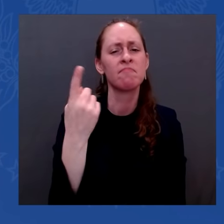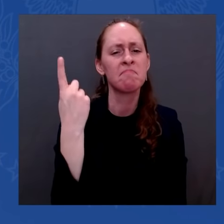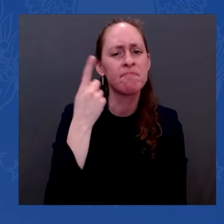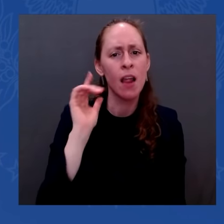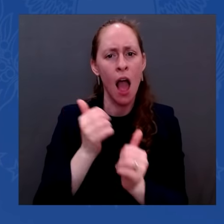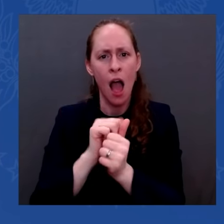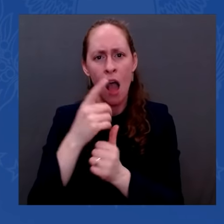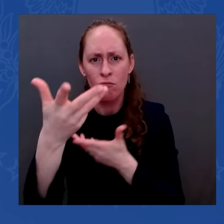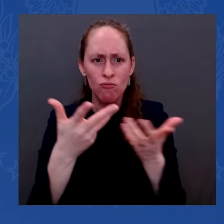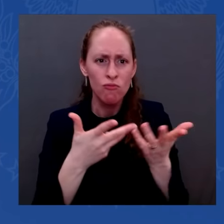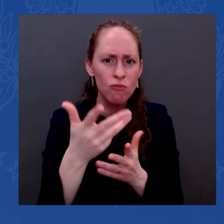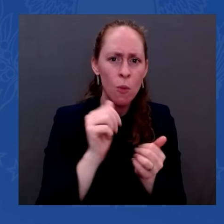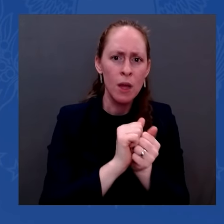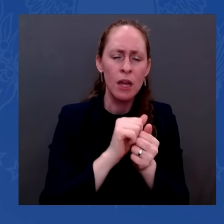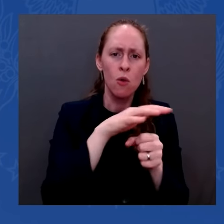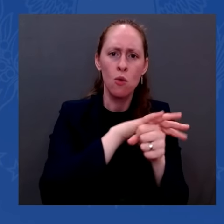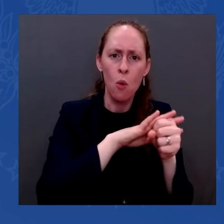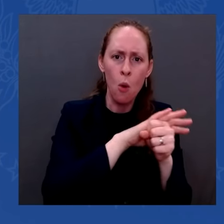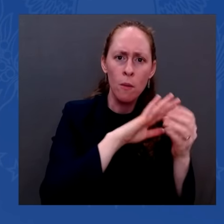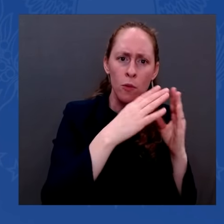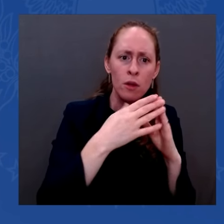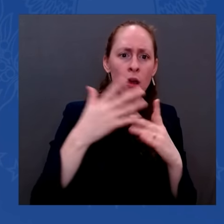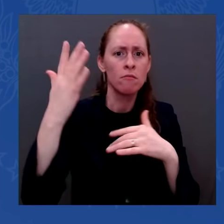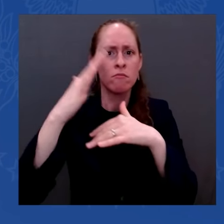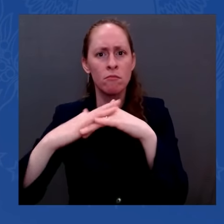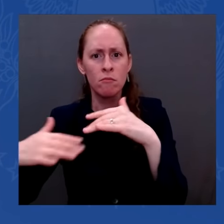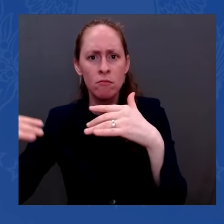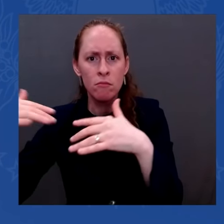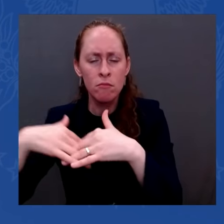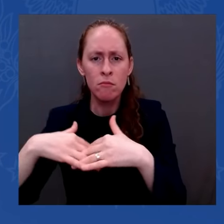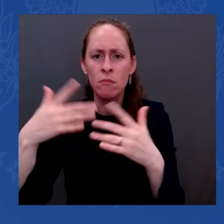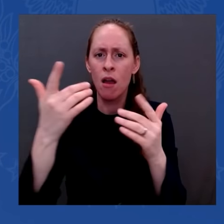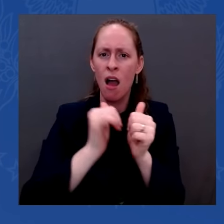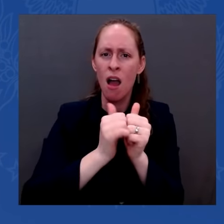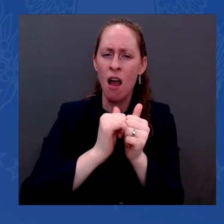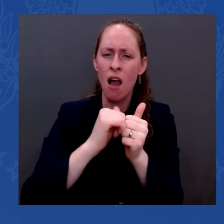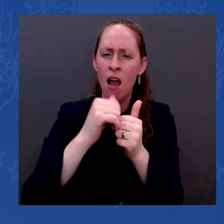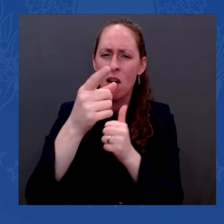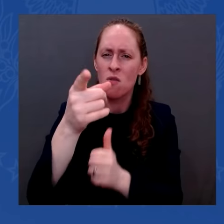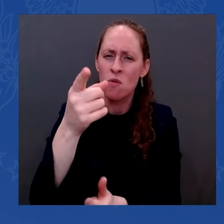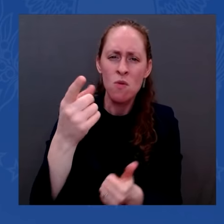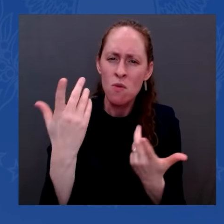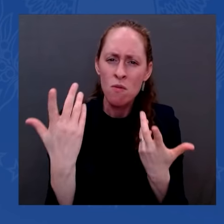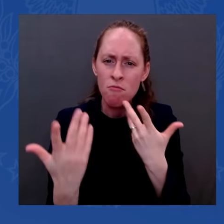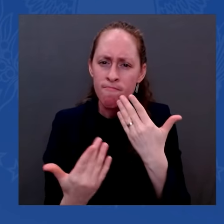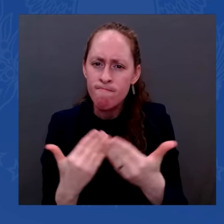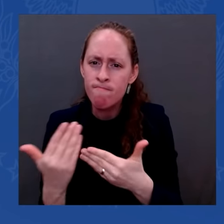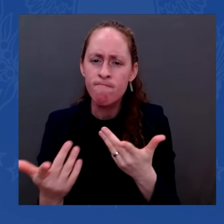domestic sources of critical minerals in the right way? Governor Newsom: Yeah, well, first of all,